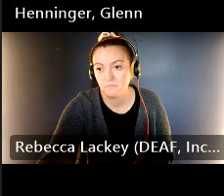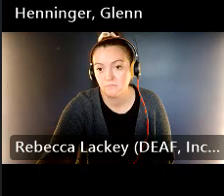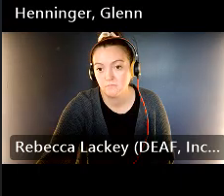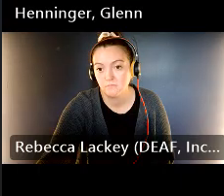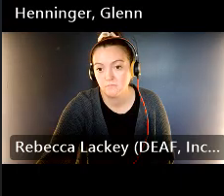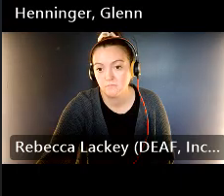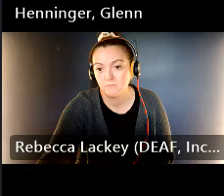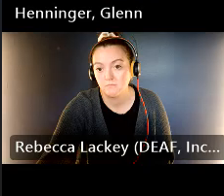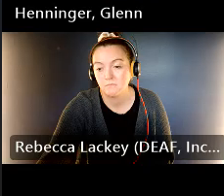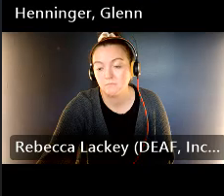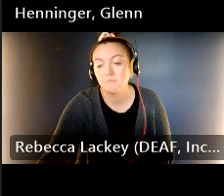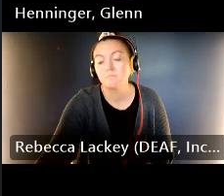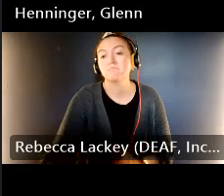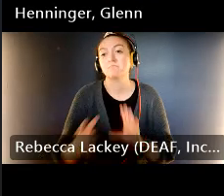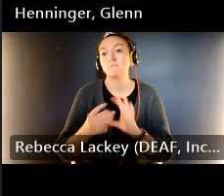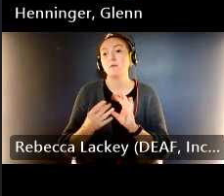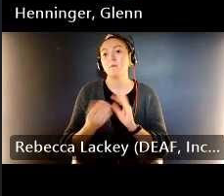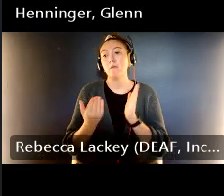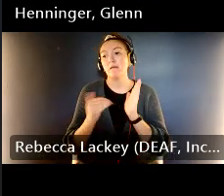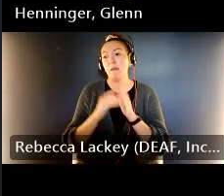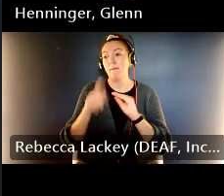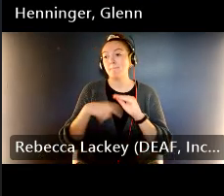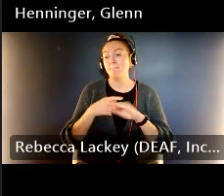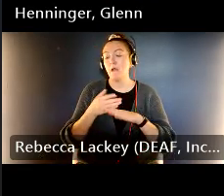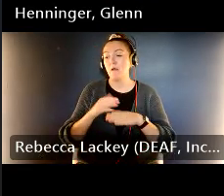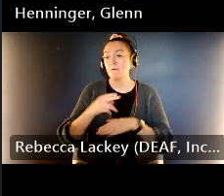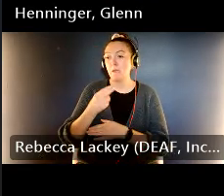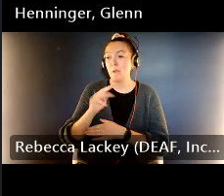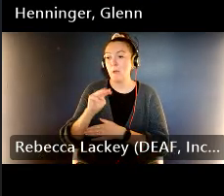Comment again about speed humps and snow plows.